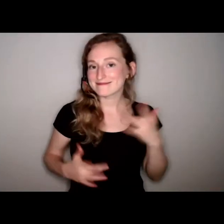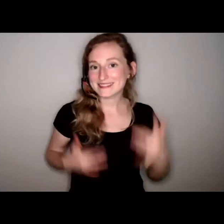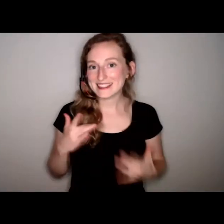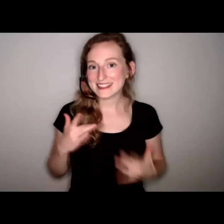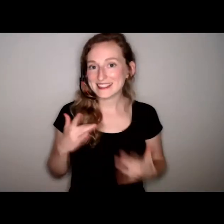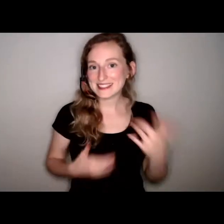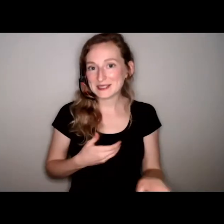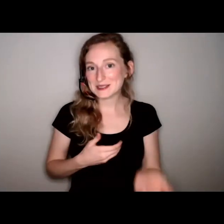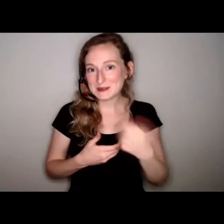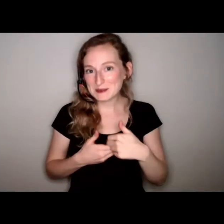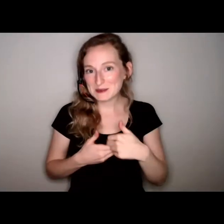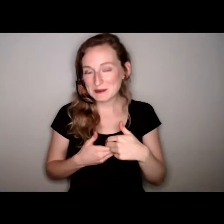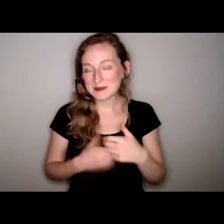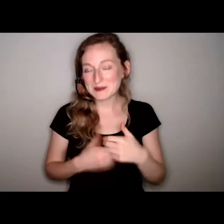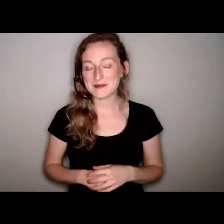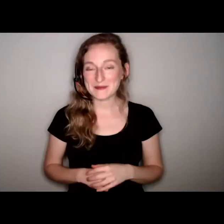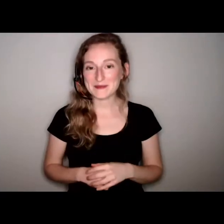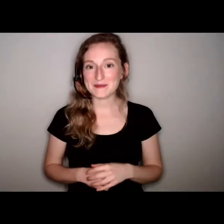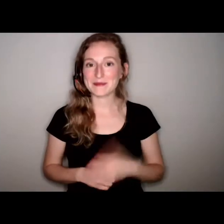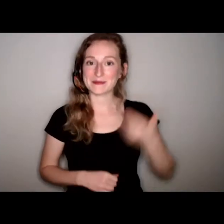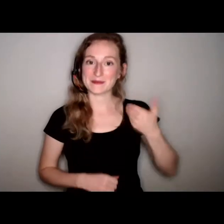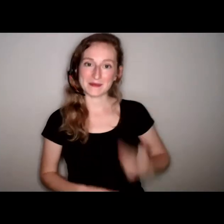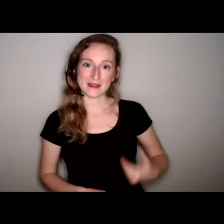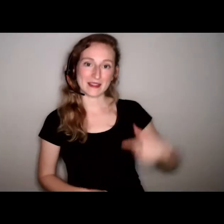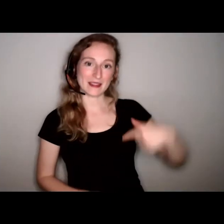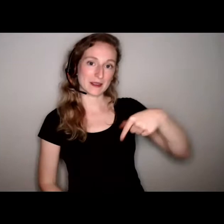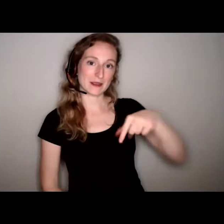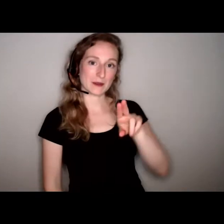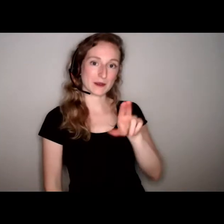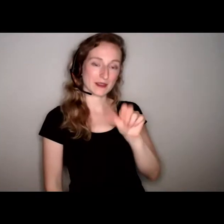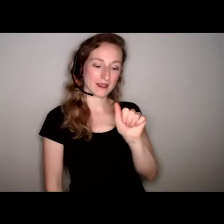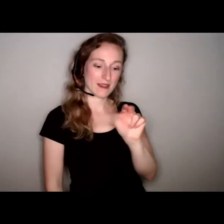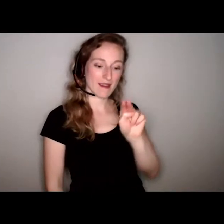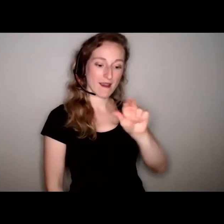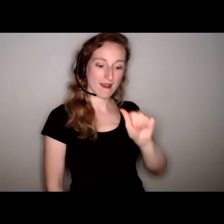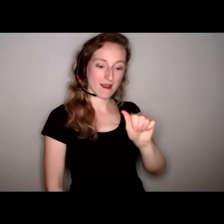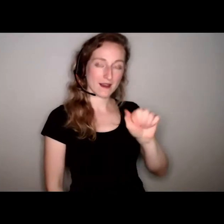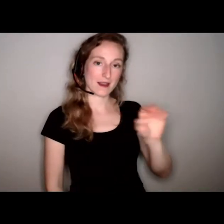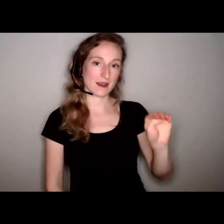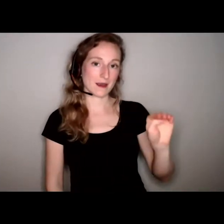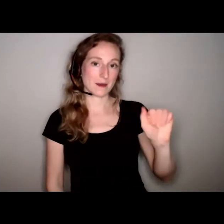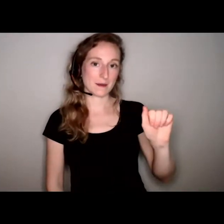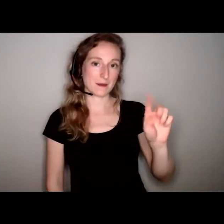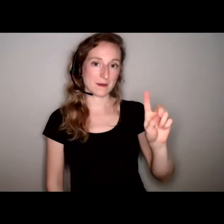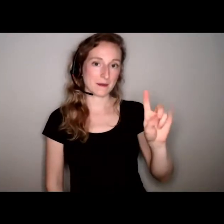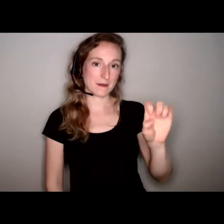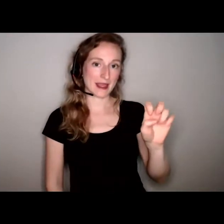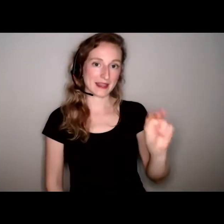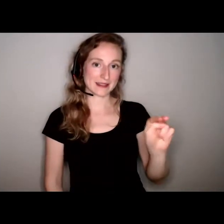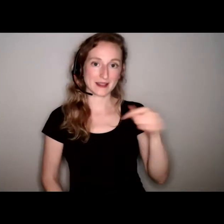My name is Quana Madison. I am a professional artist and an educator at the Clyfford Still Museum.